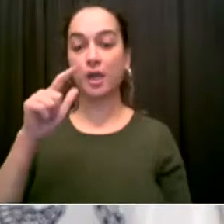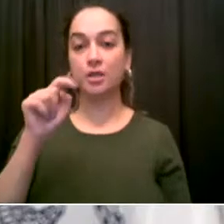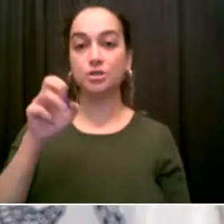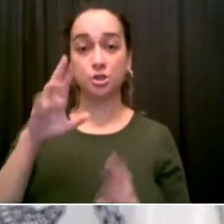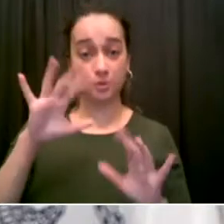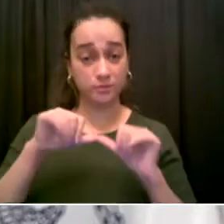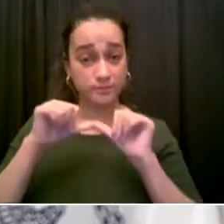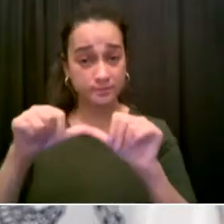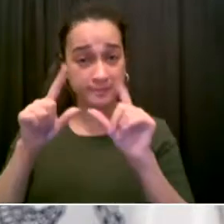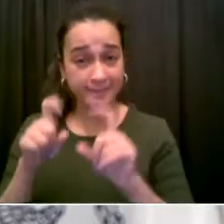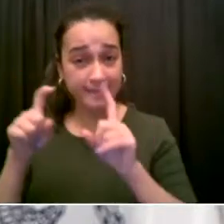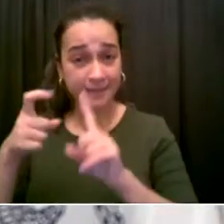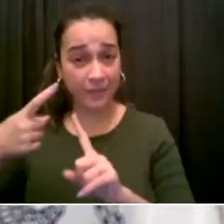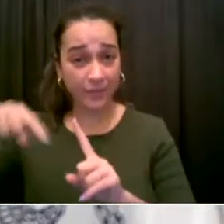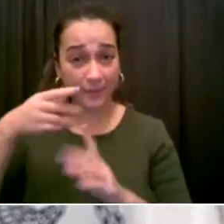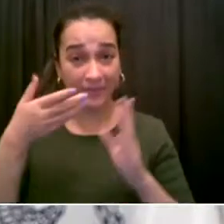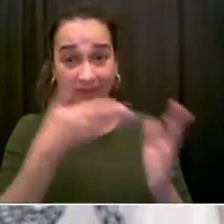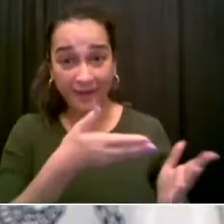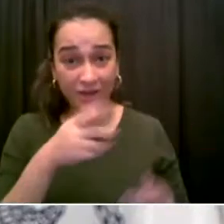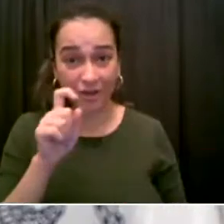IS THERE A PROGRAM FOR THAT